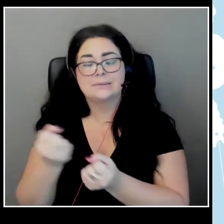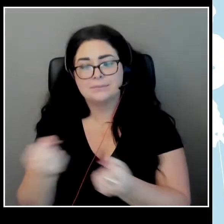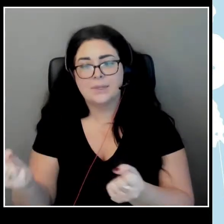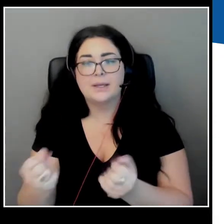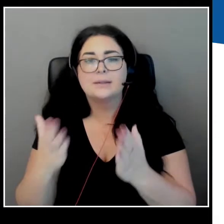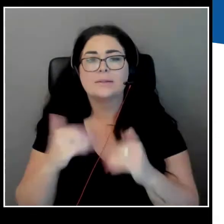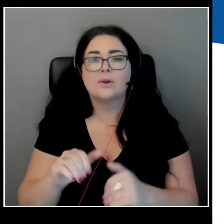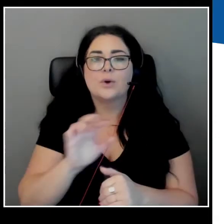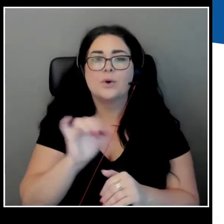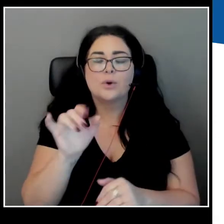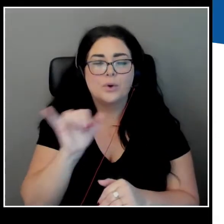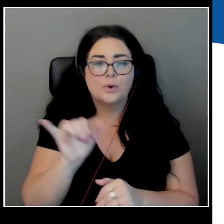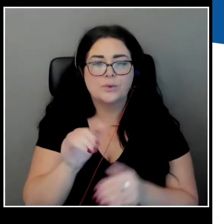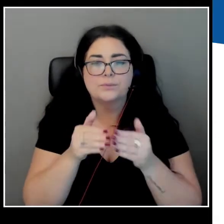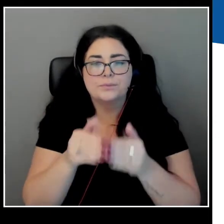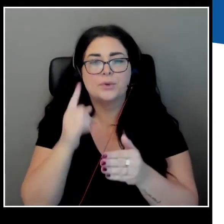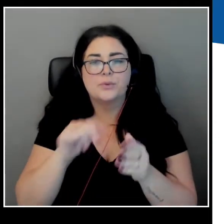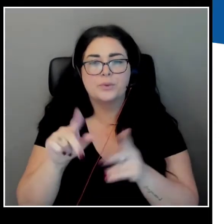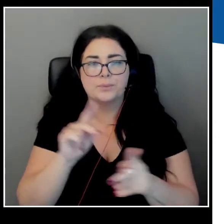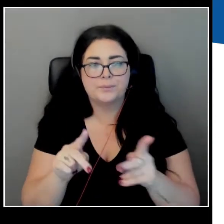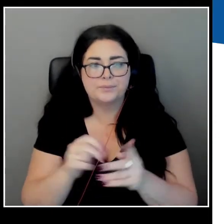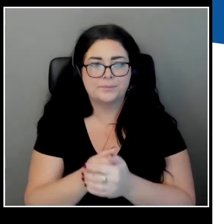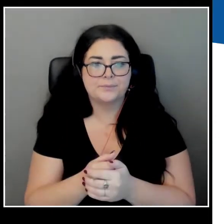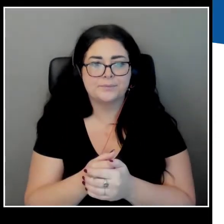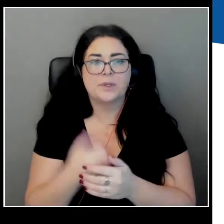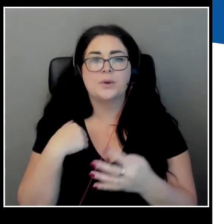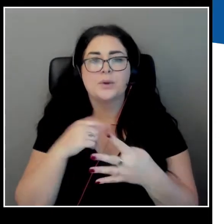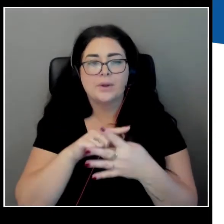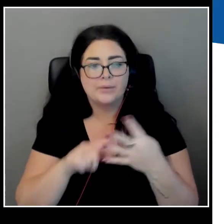This service is provided with our four ice-class vessels namely: